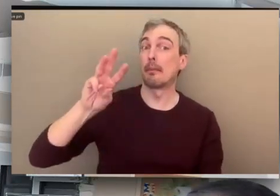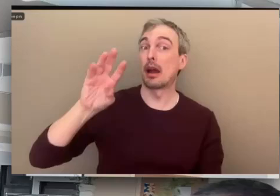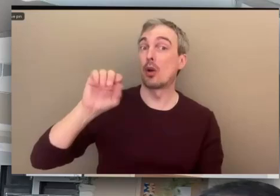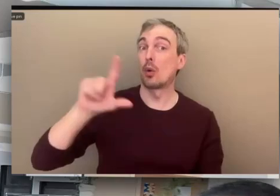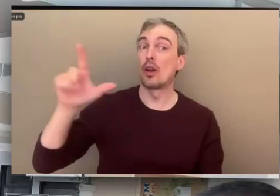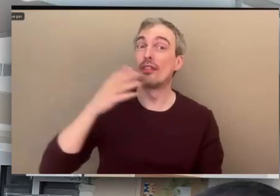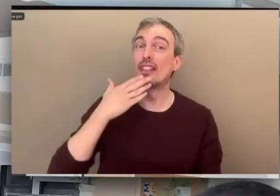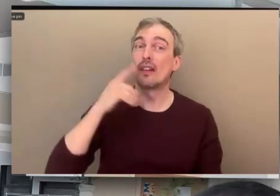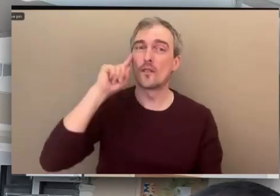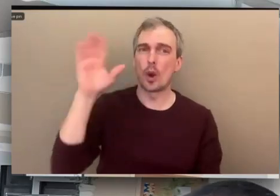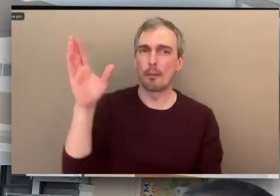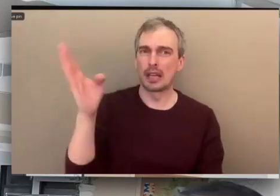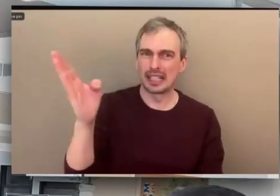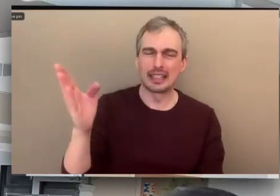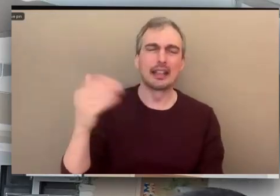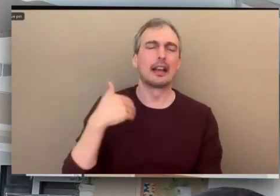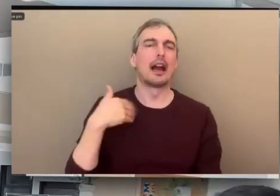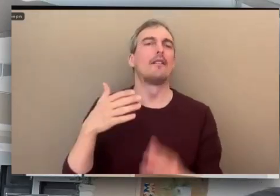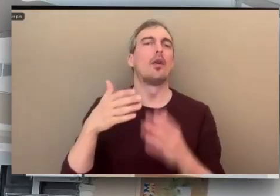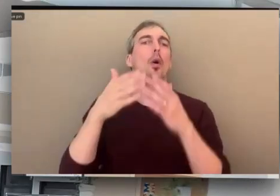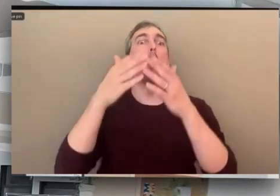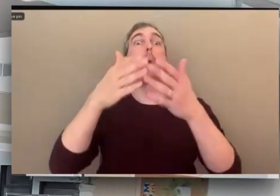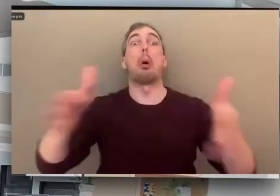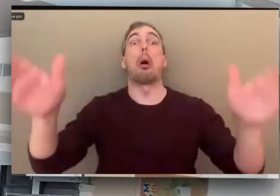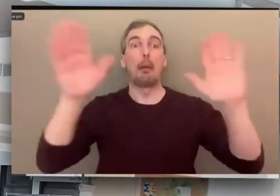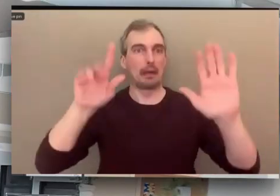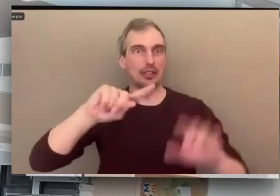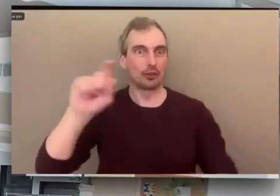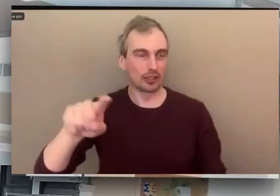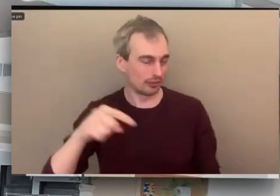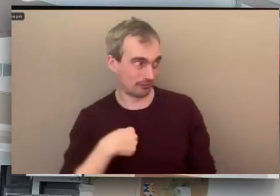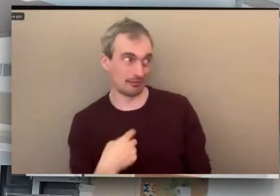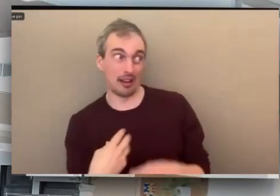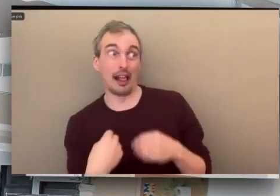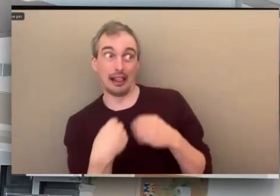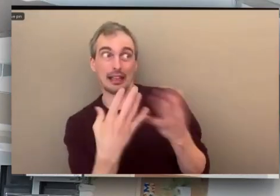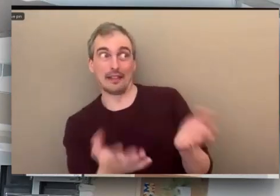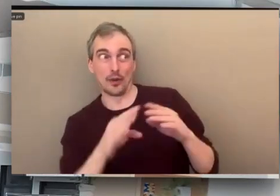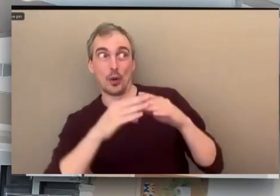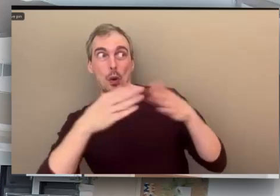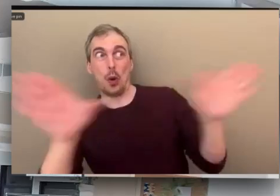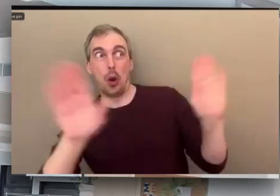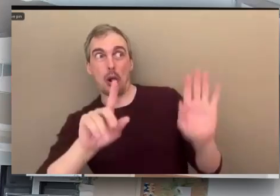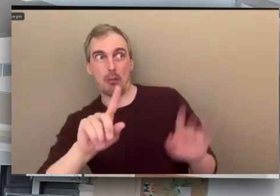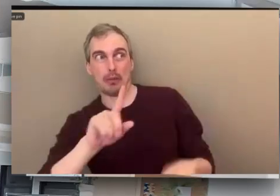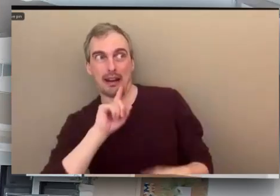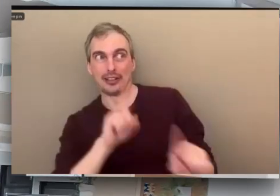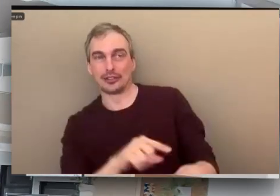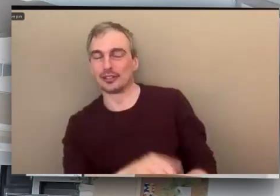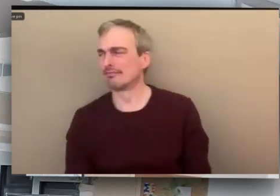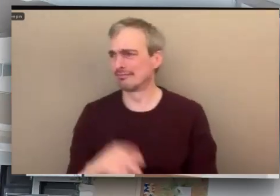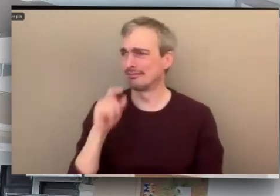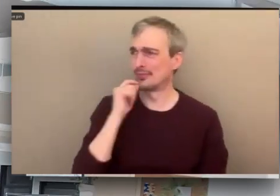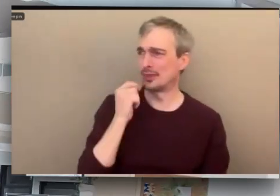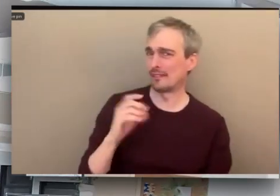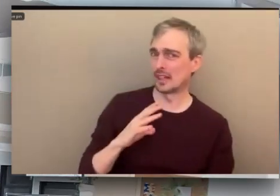I'll give an open-ended answer, then. That's cool. How does collaboration with various product teams go?